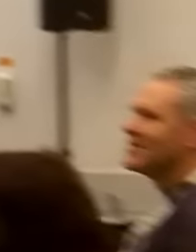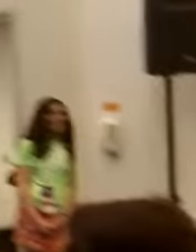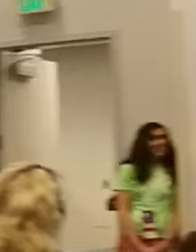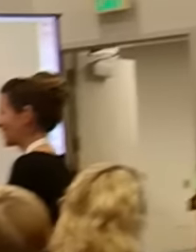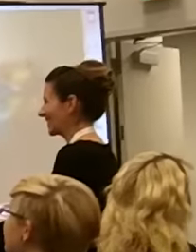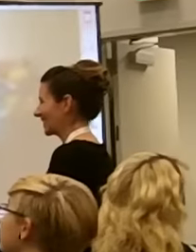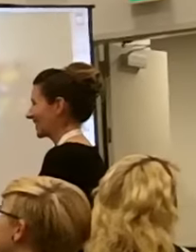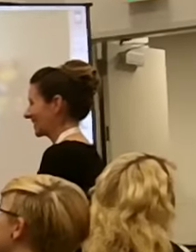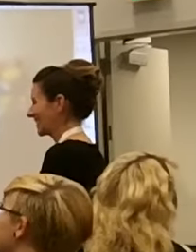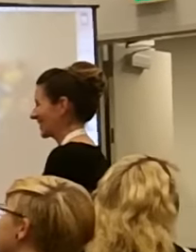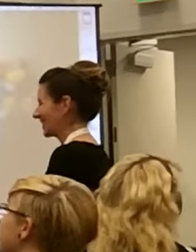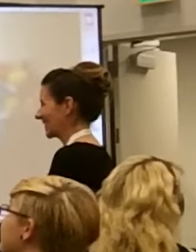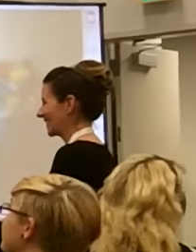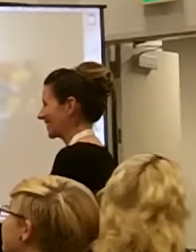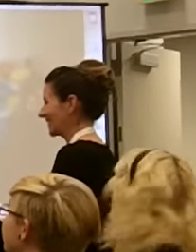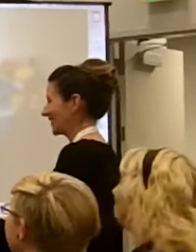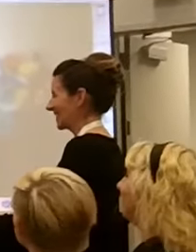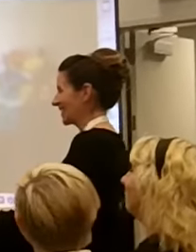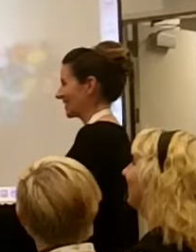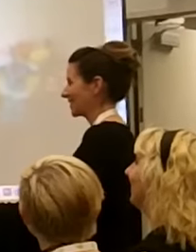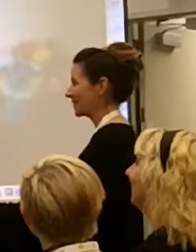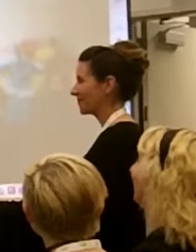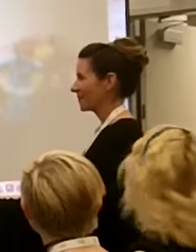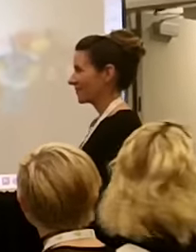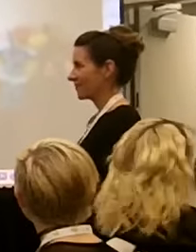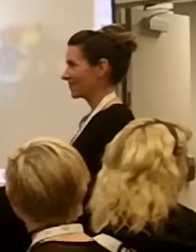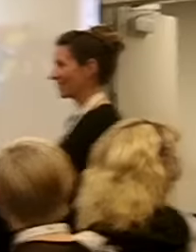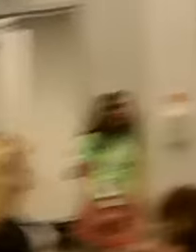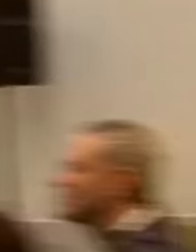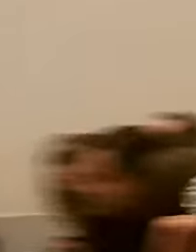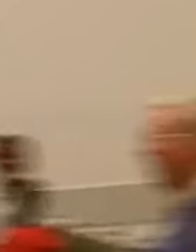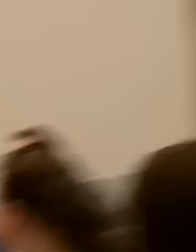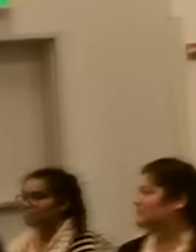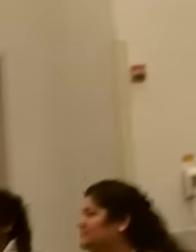Lots of . Okay, who was it? You. Take it away.